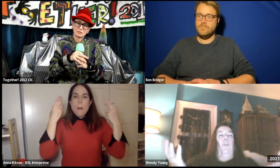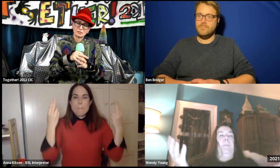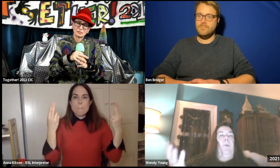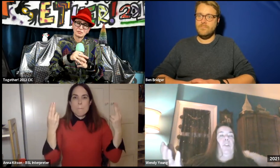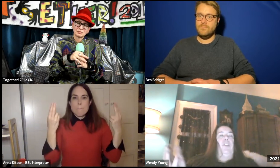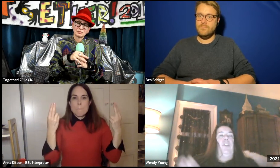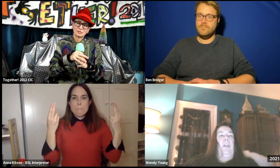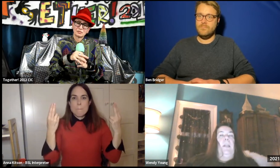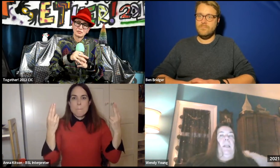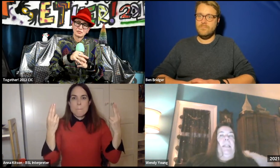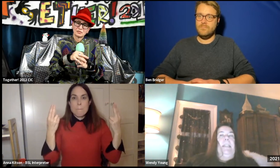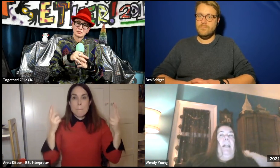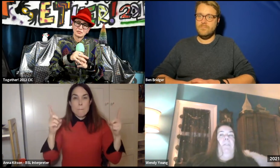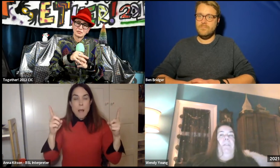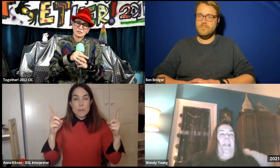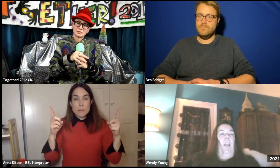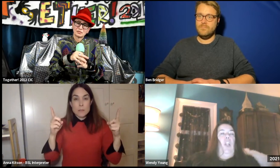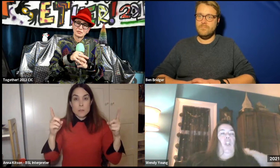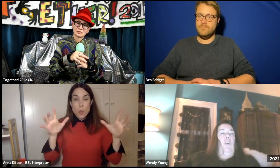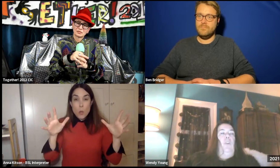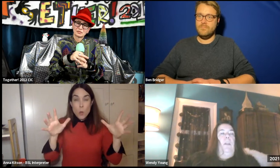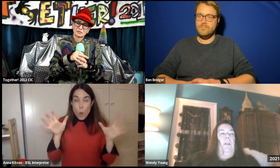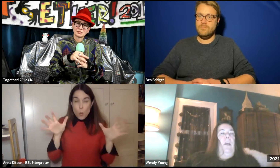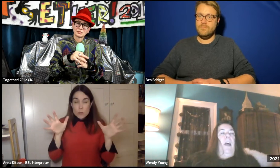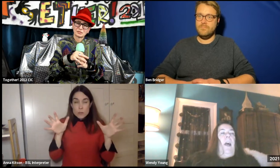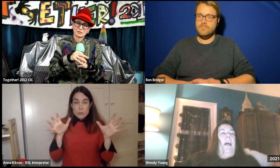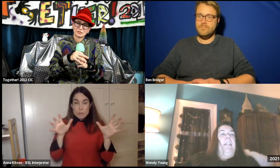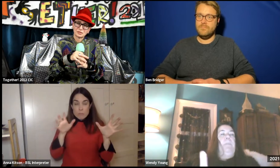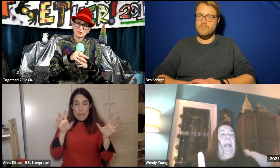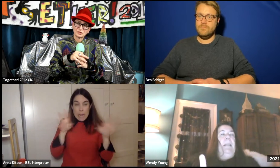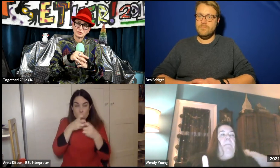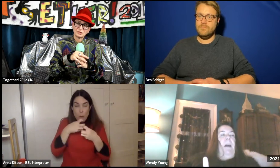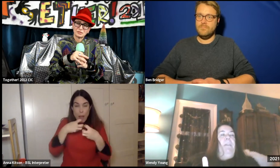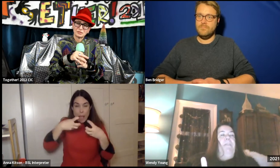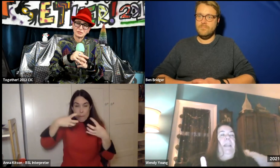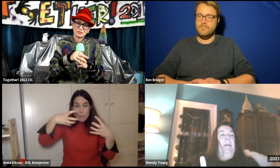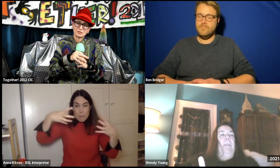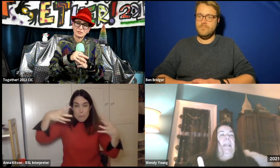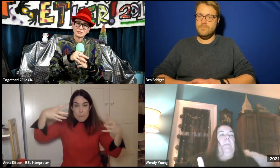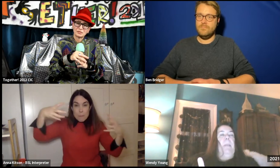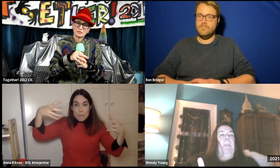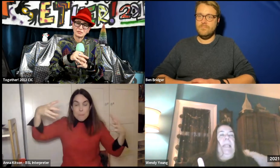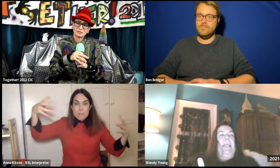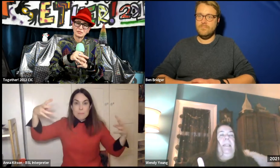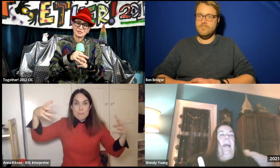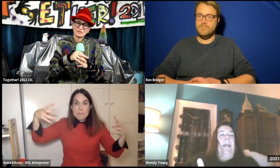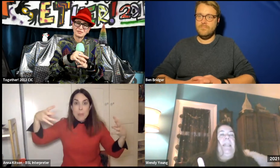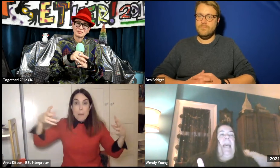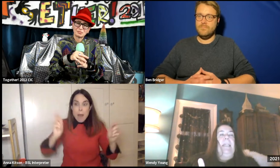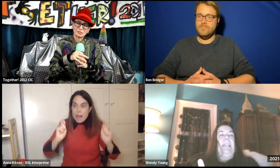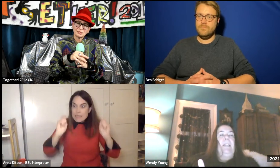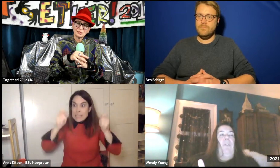A spell in my finger makes me bleed. A tiny scrape